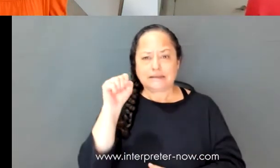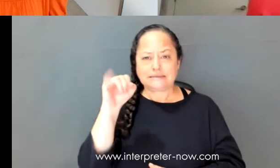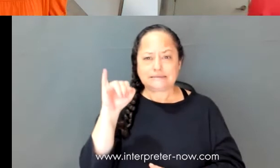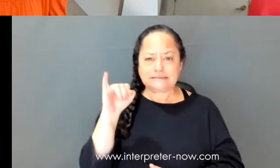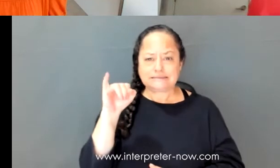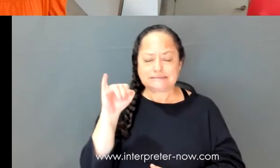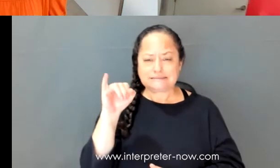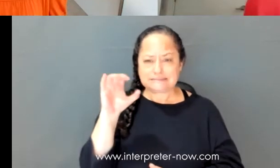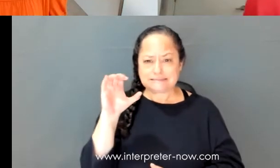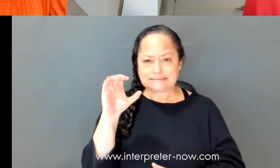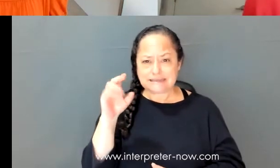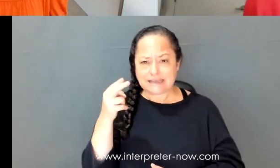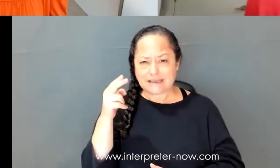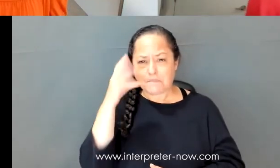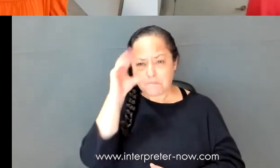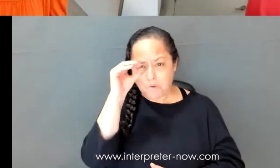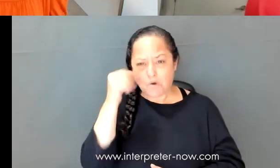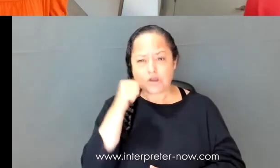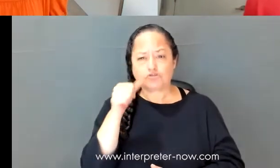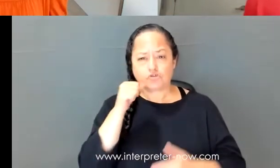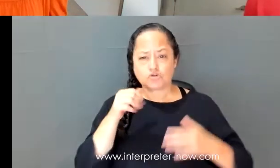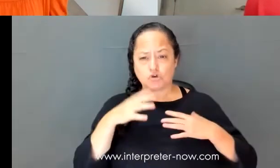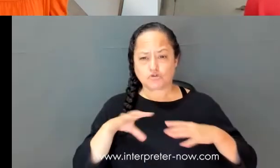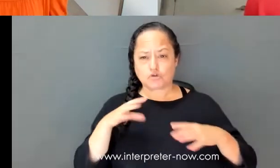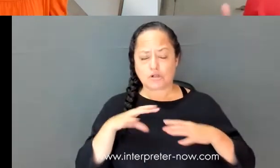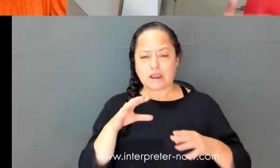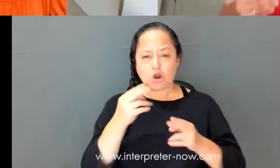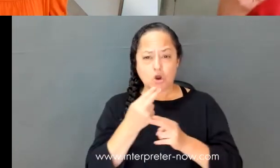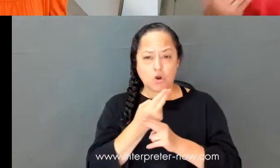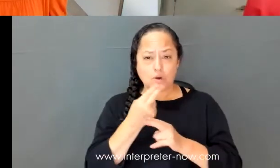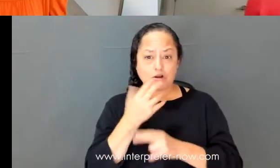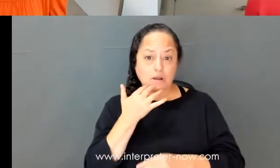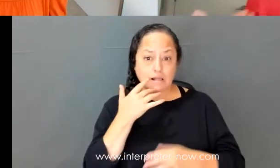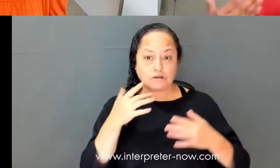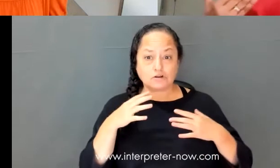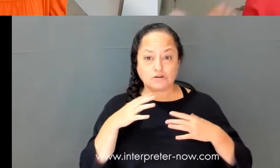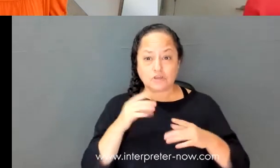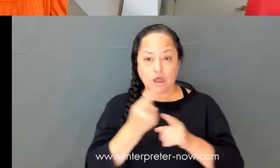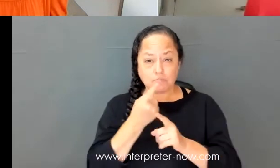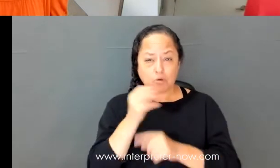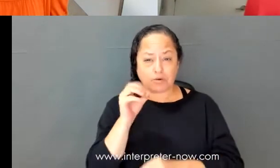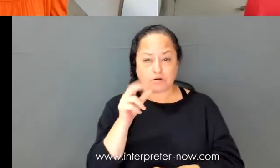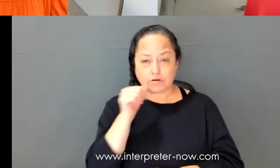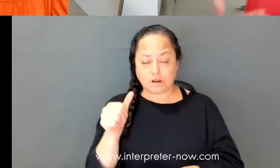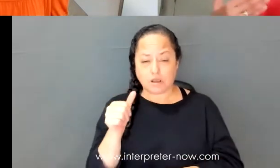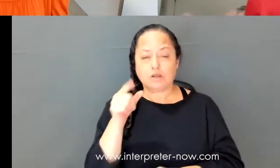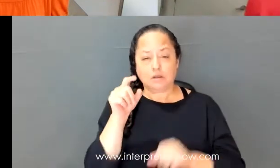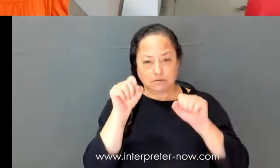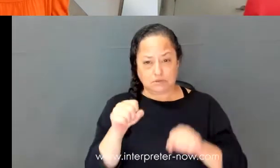what colors are appropriate and what is not. And so, going the extra mile understanding that you can change, that you have an opportunity